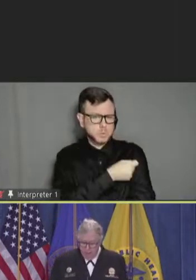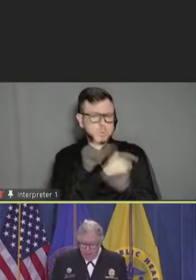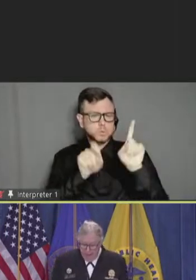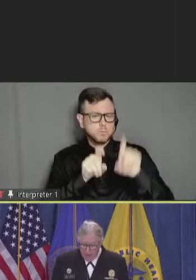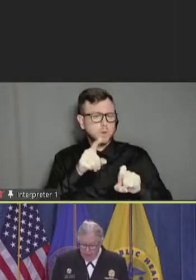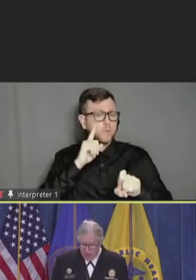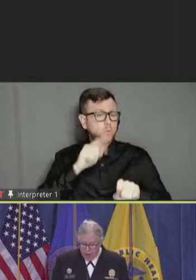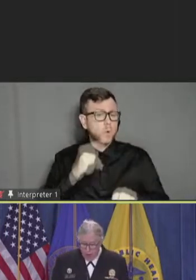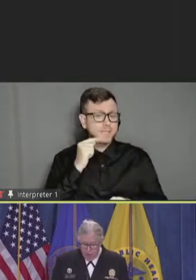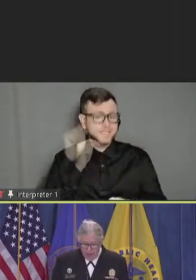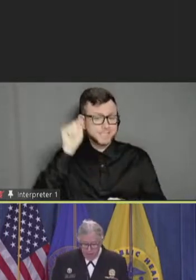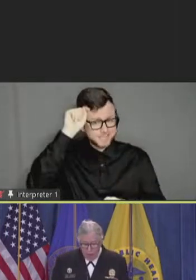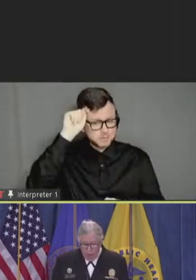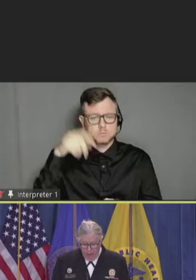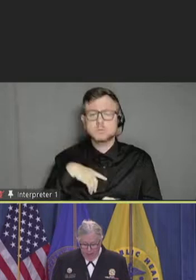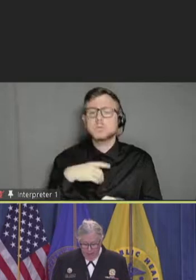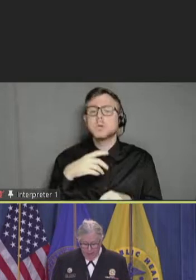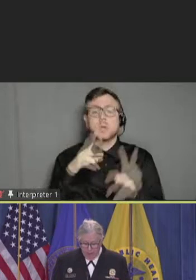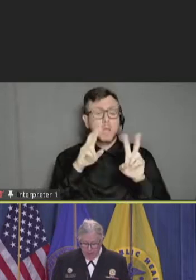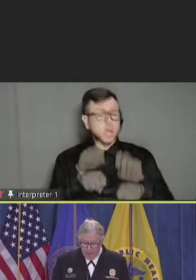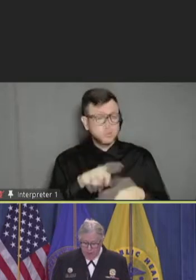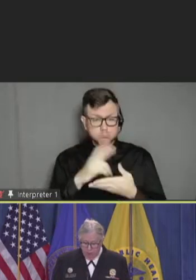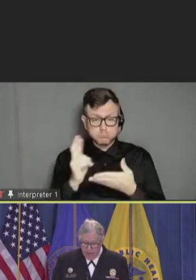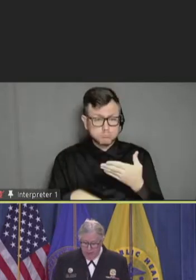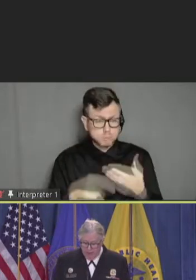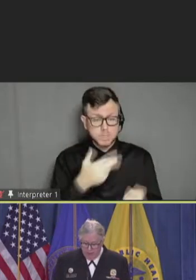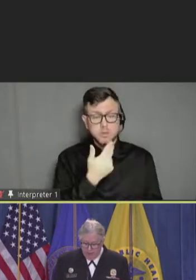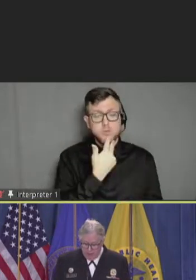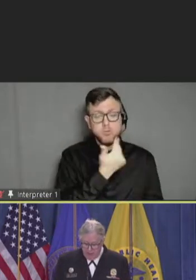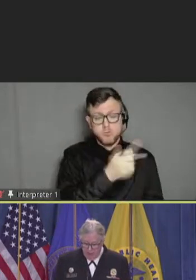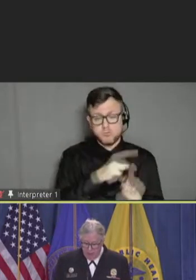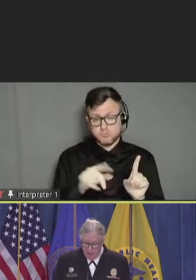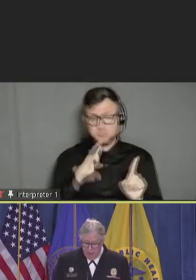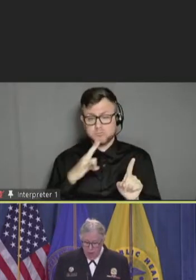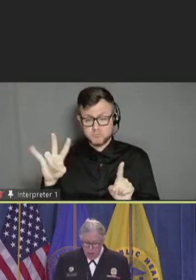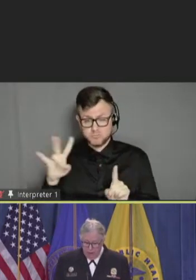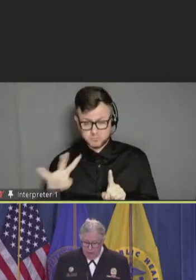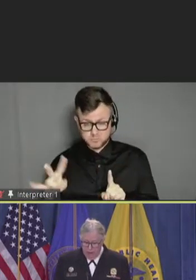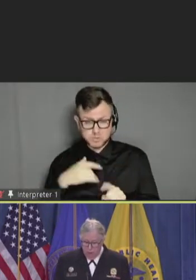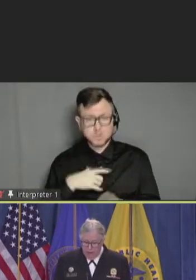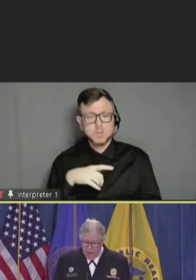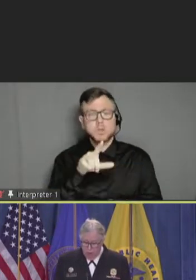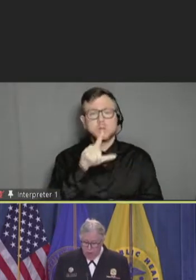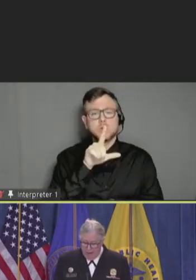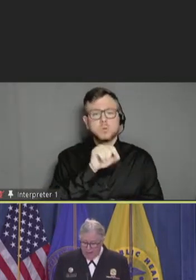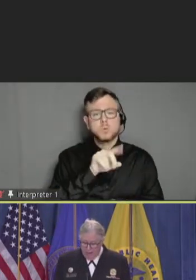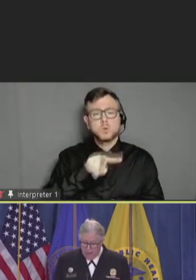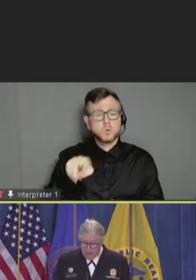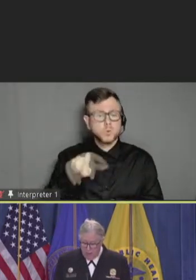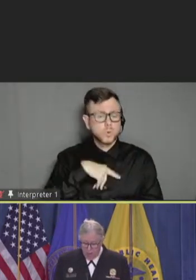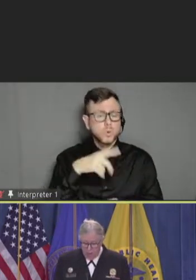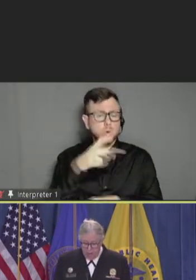The analysis showed that for all adolescents aged 13 to 17, 2022 vaccination coverage levels